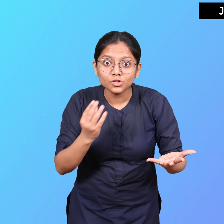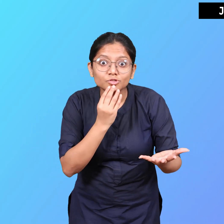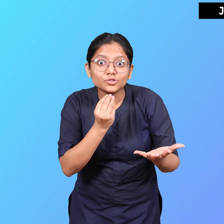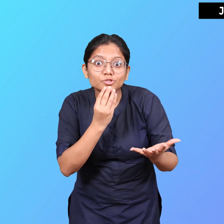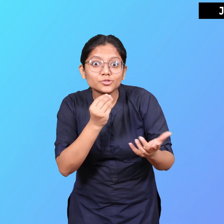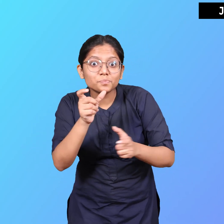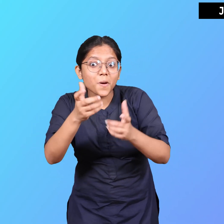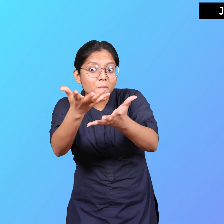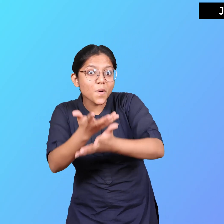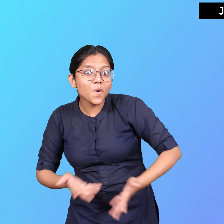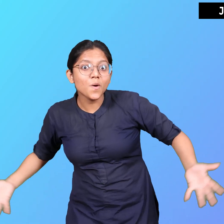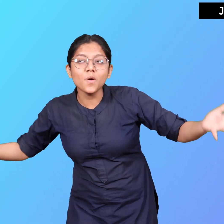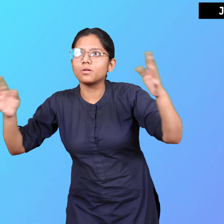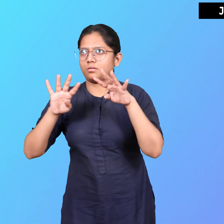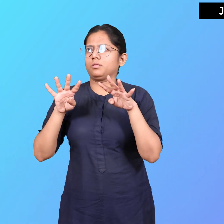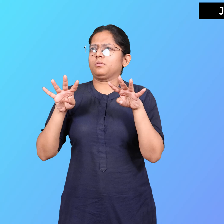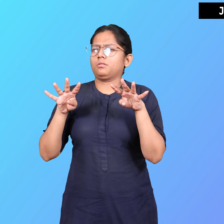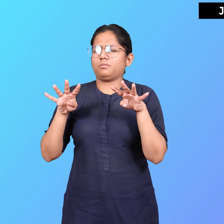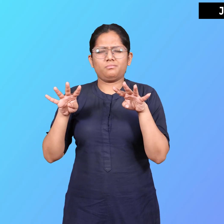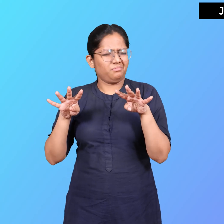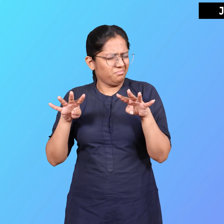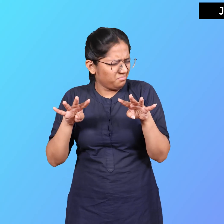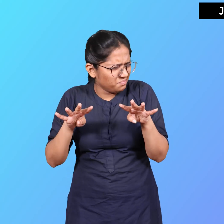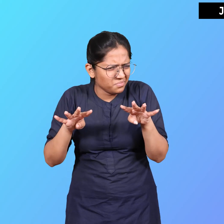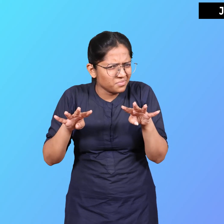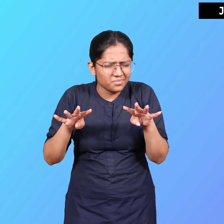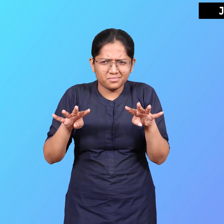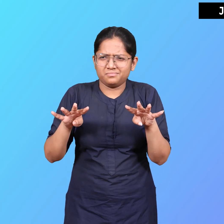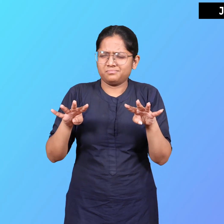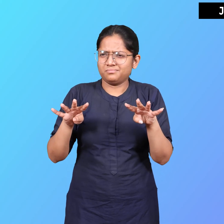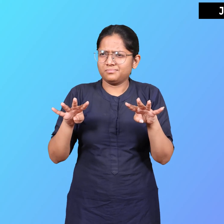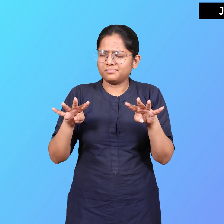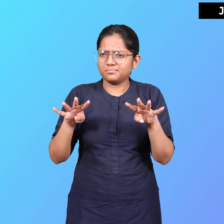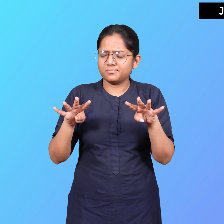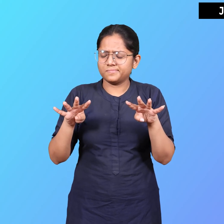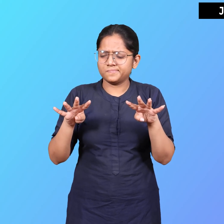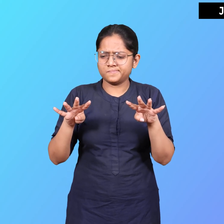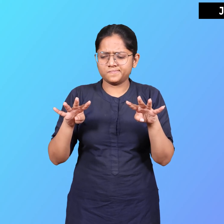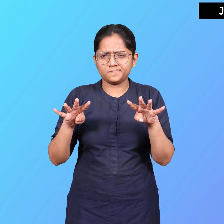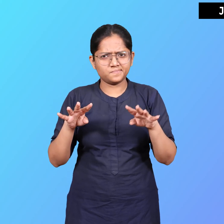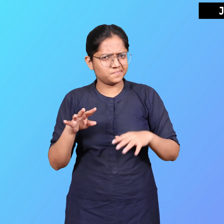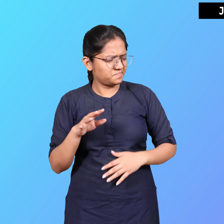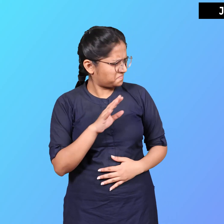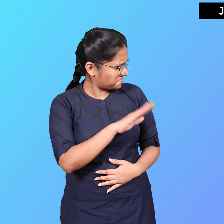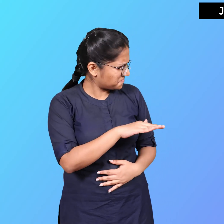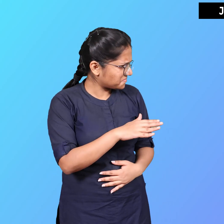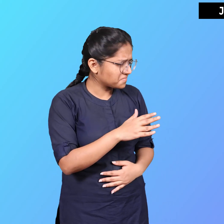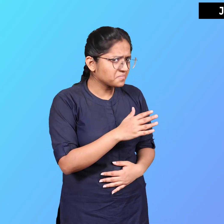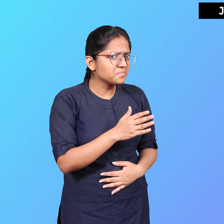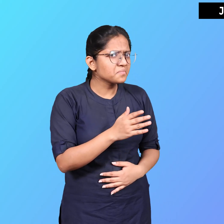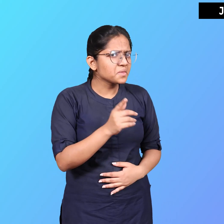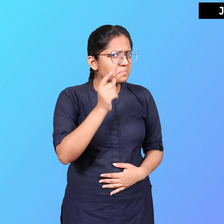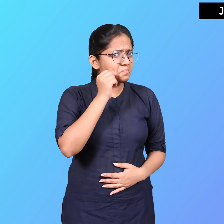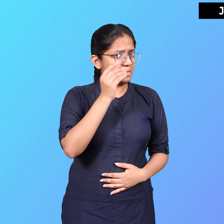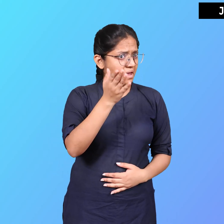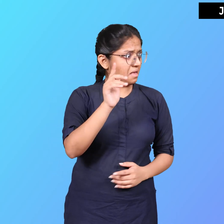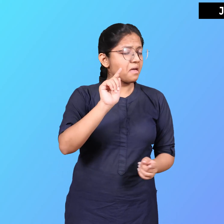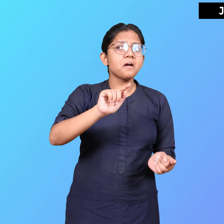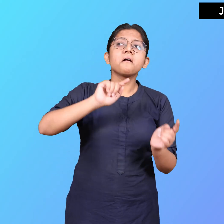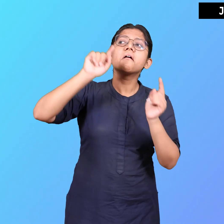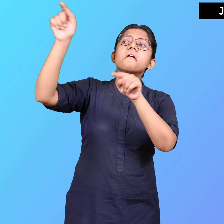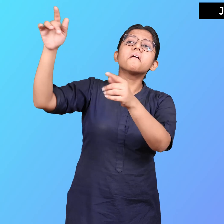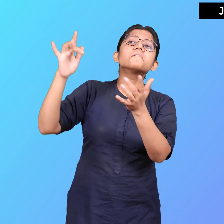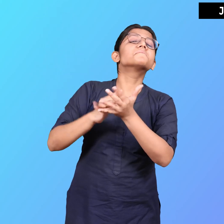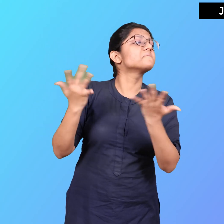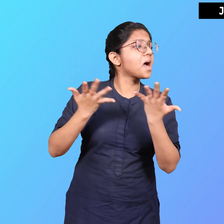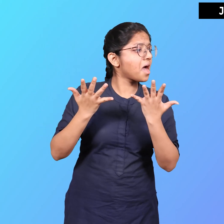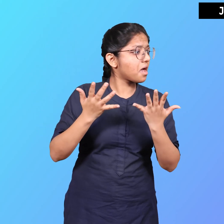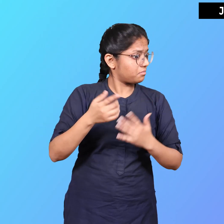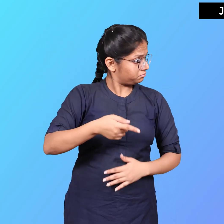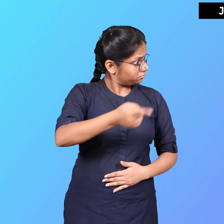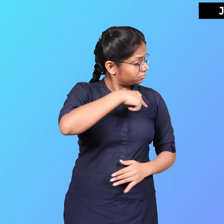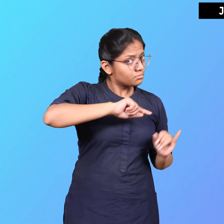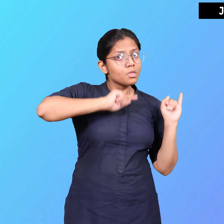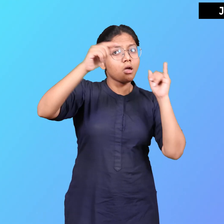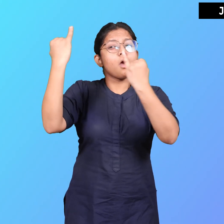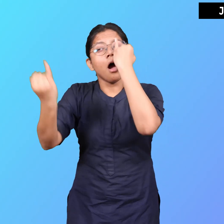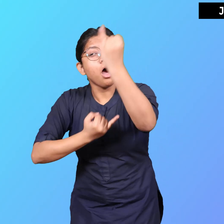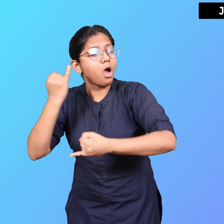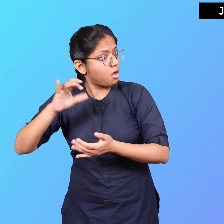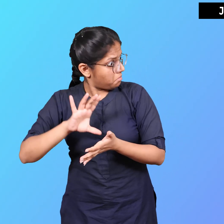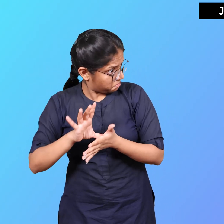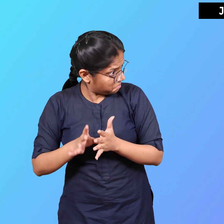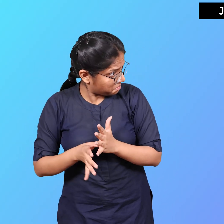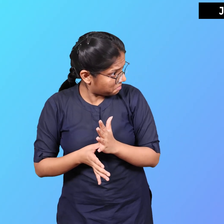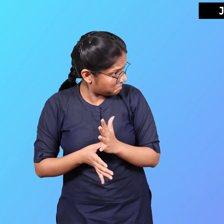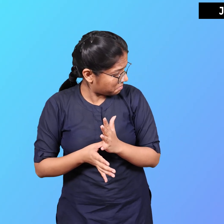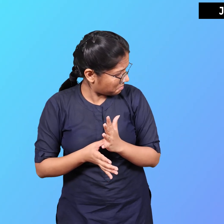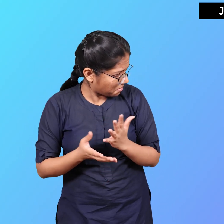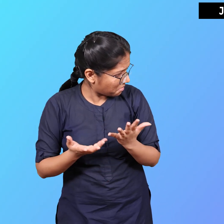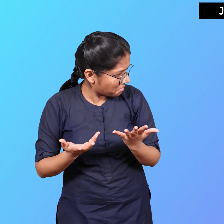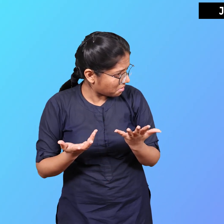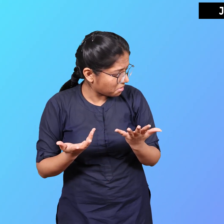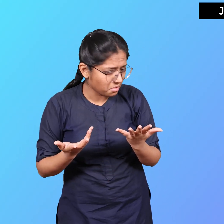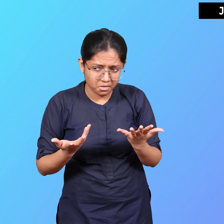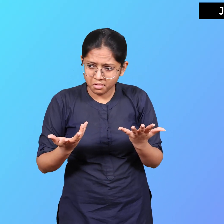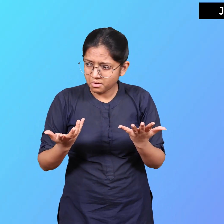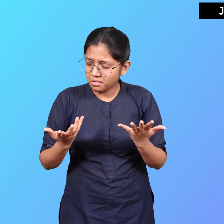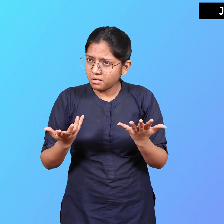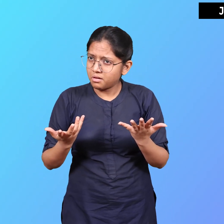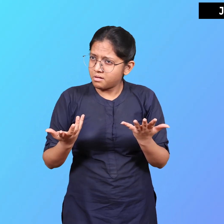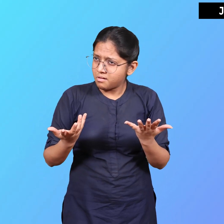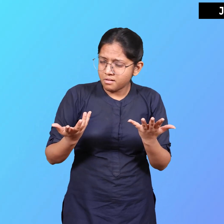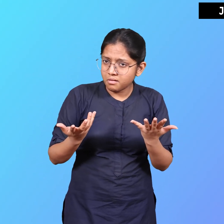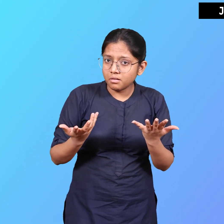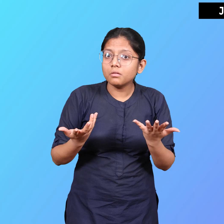These Jews said to each other, “Where will this man go that we cannot find him?